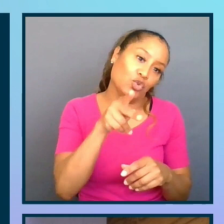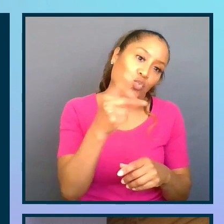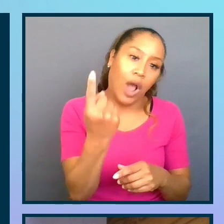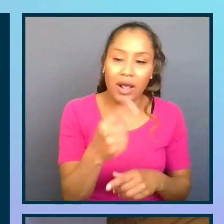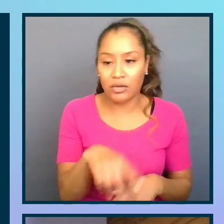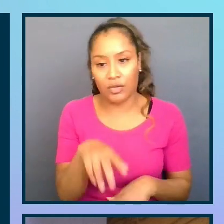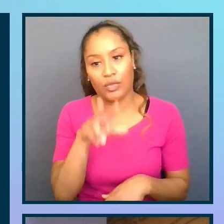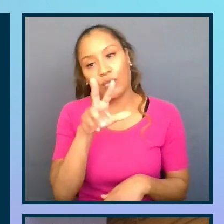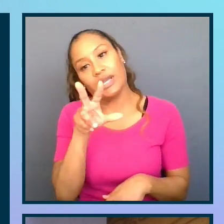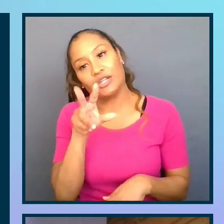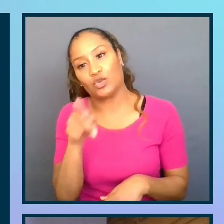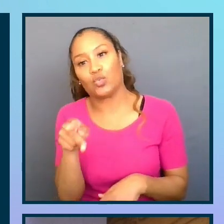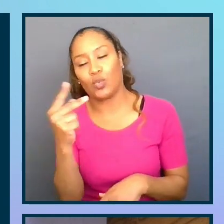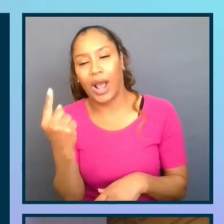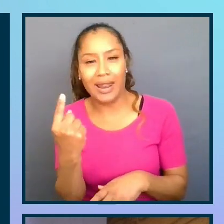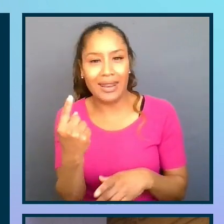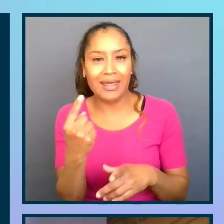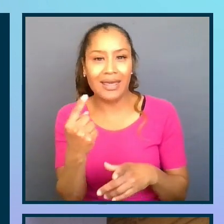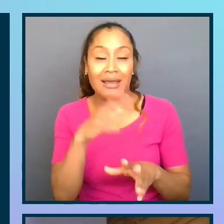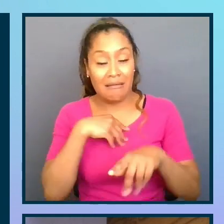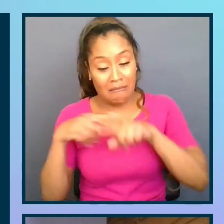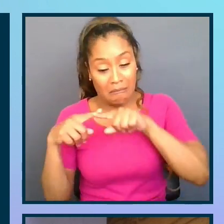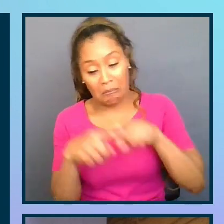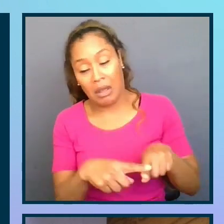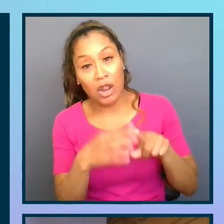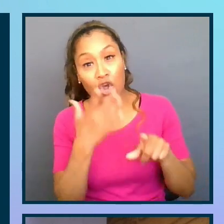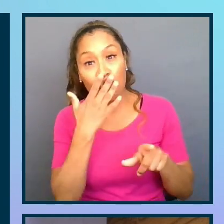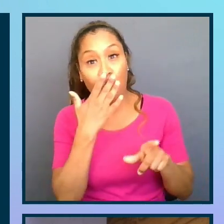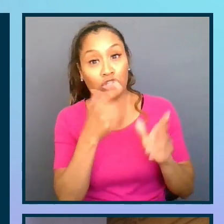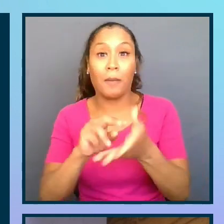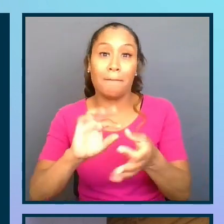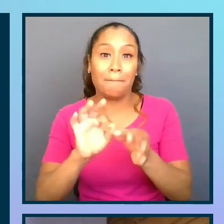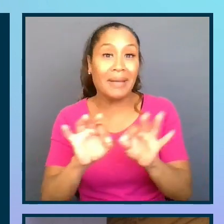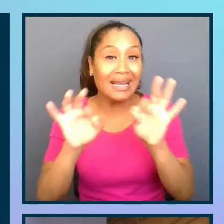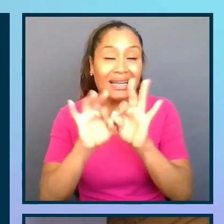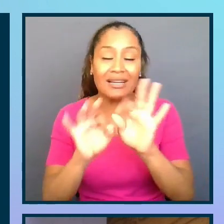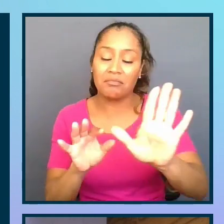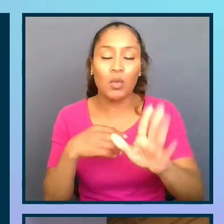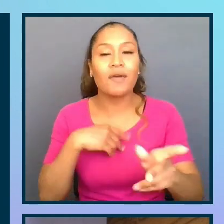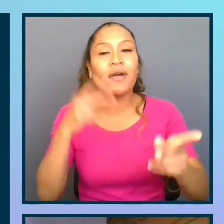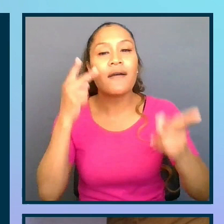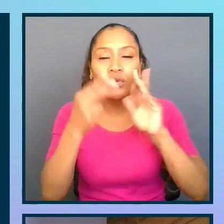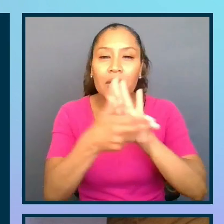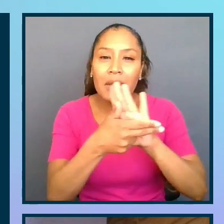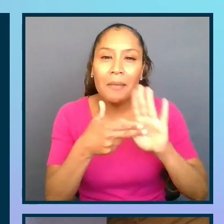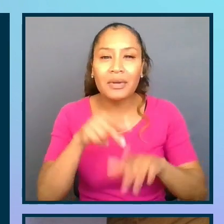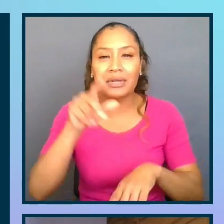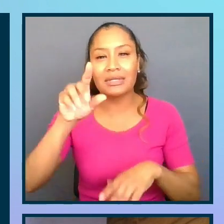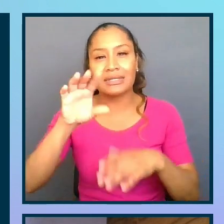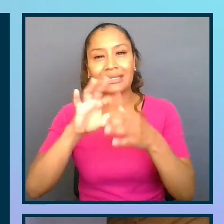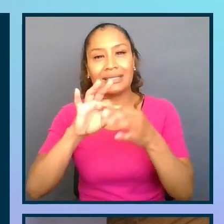Obviously, we don't rely on color to convey meaning. We add visual labels, text labels where possible